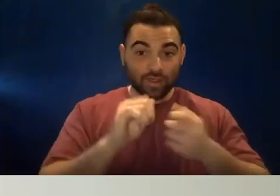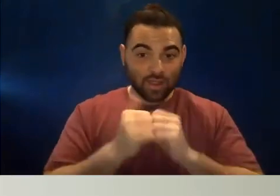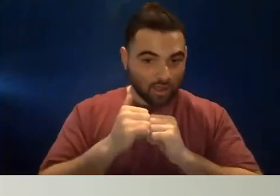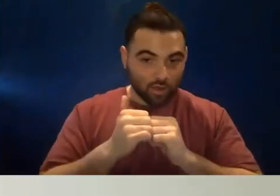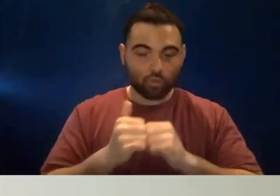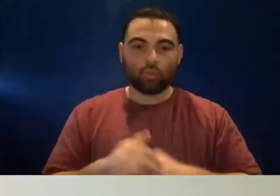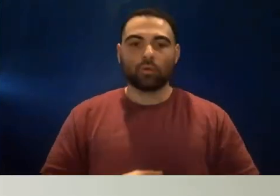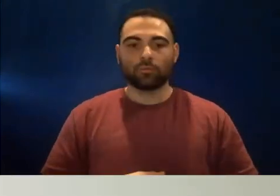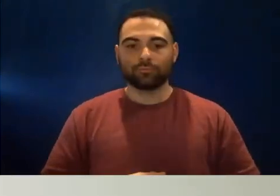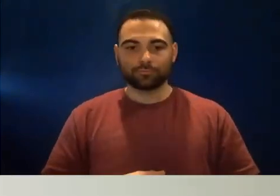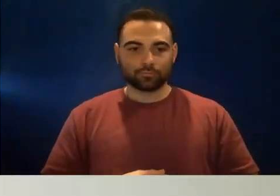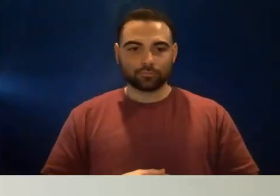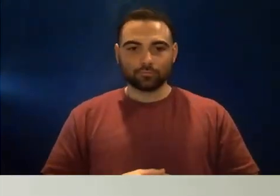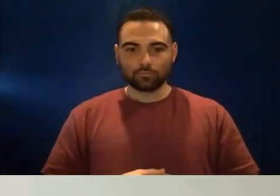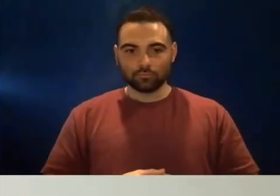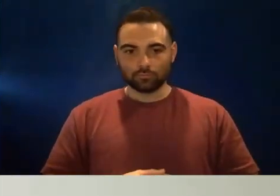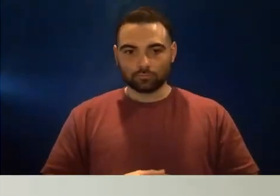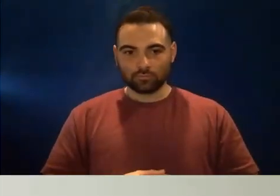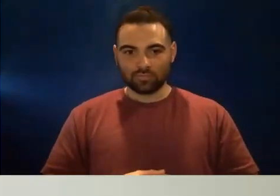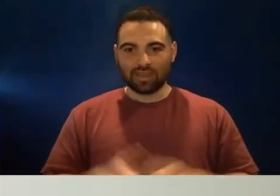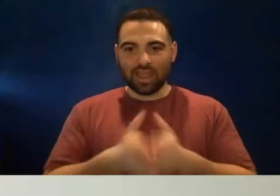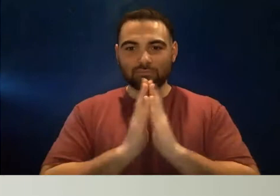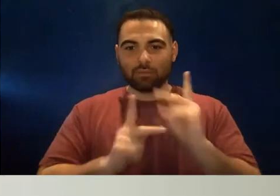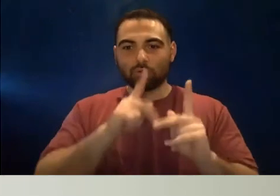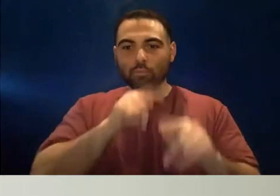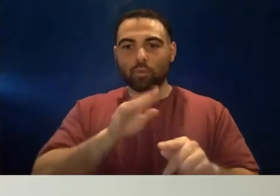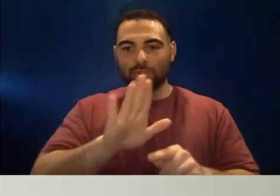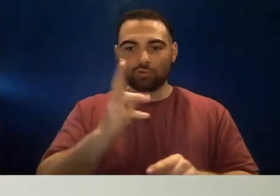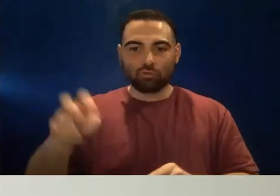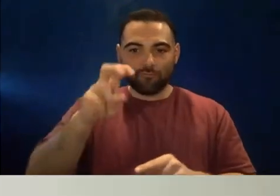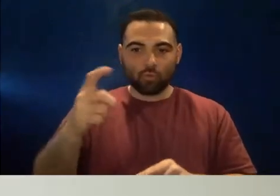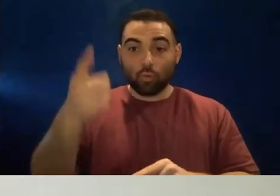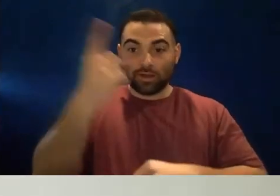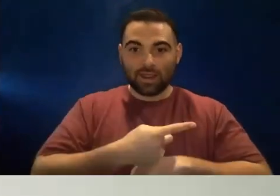to report on their travel for one day and I guess if they ask enough people,